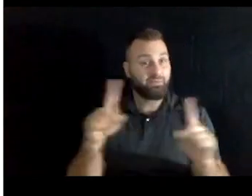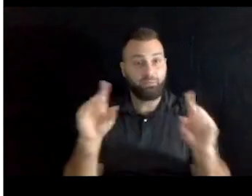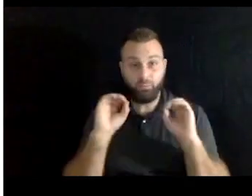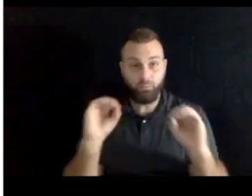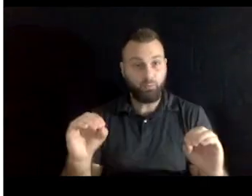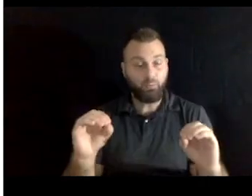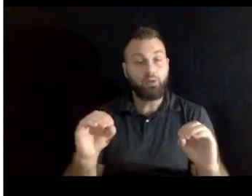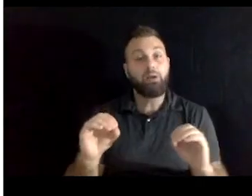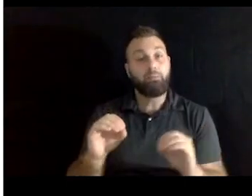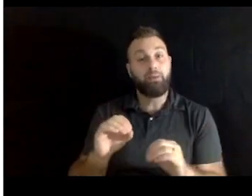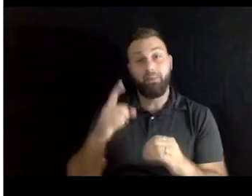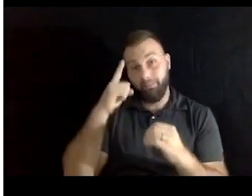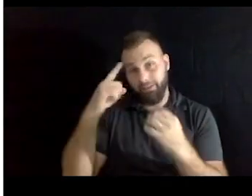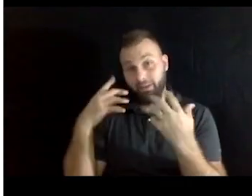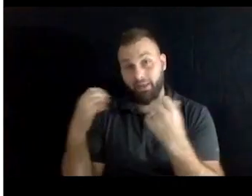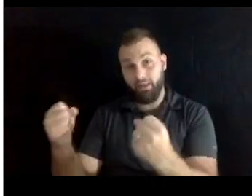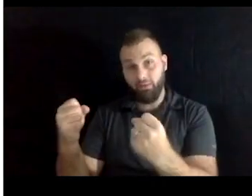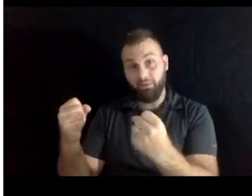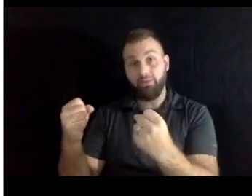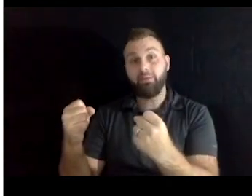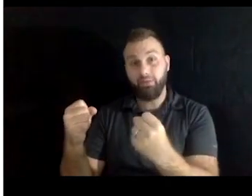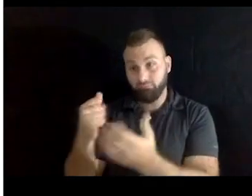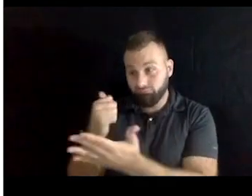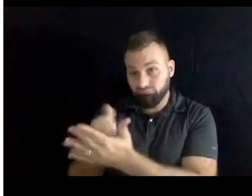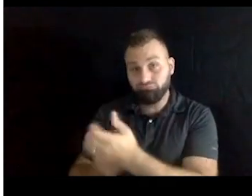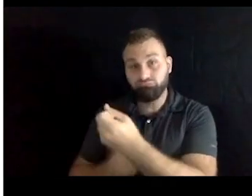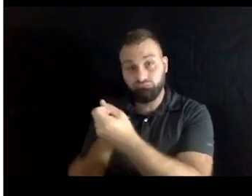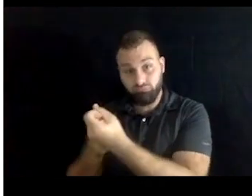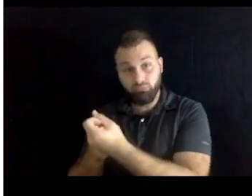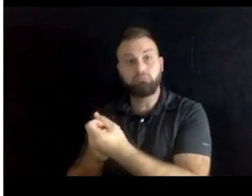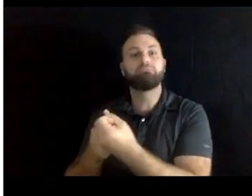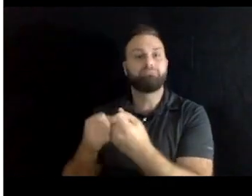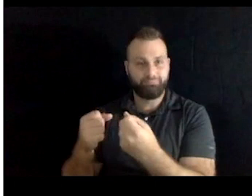did increase the percentage employed, so this was very good news. However,